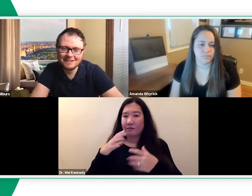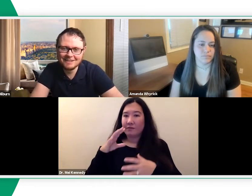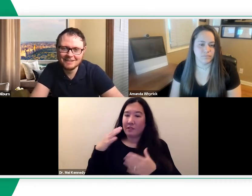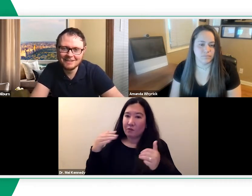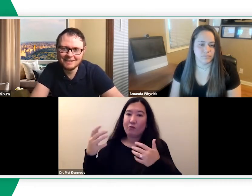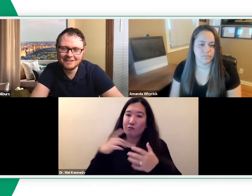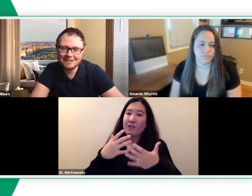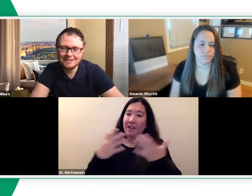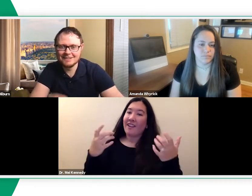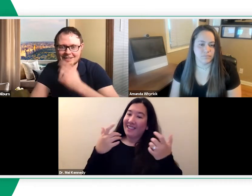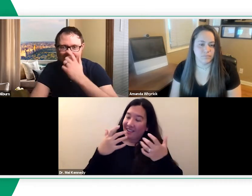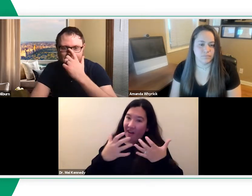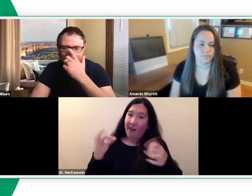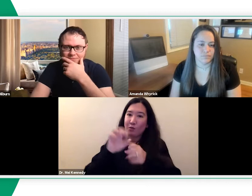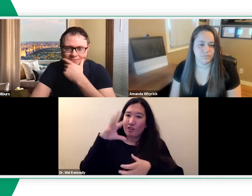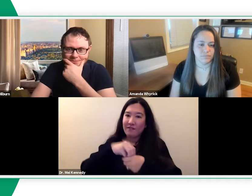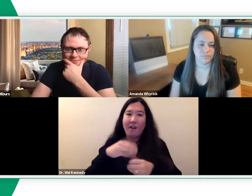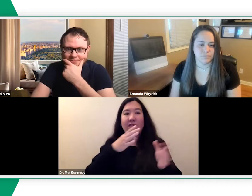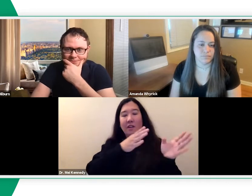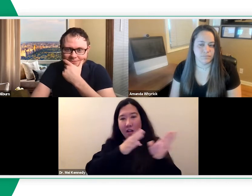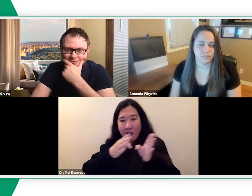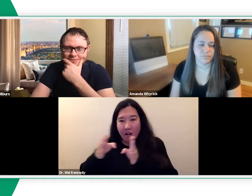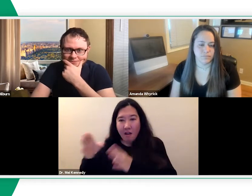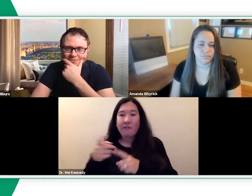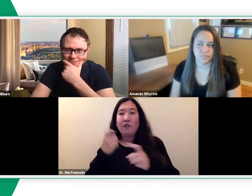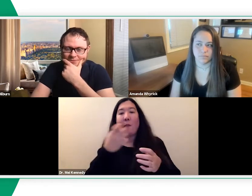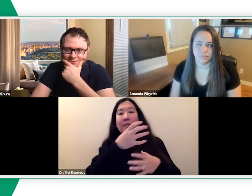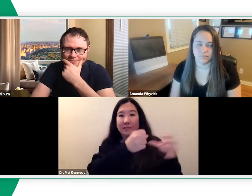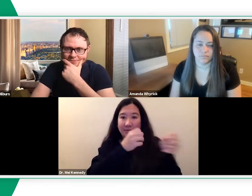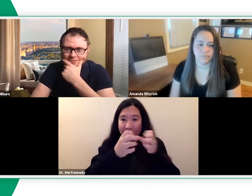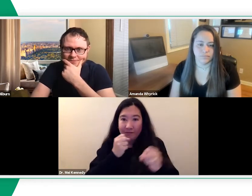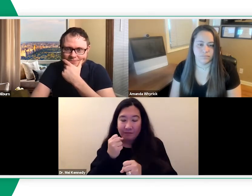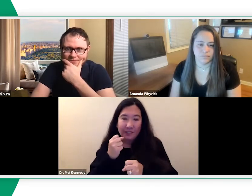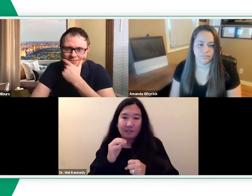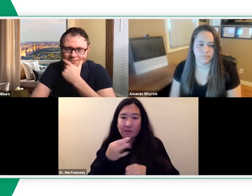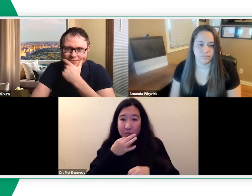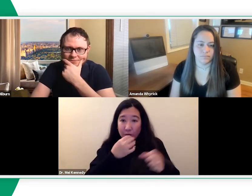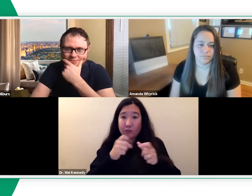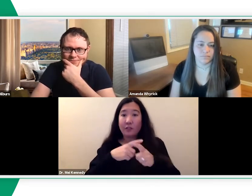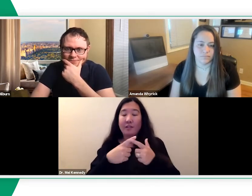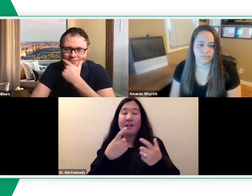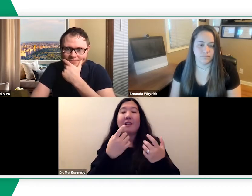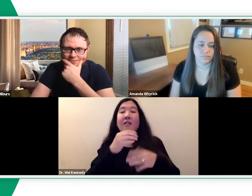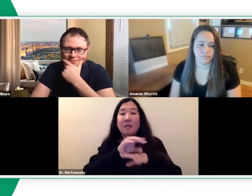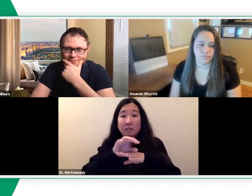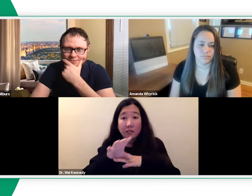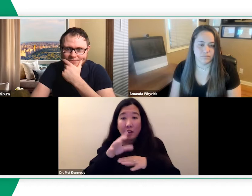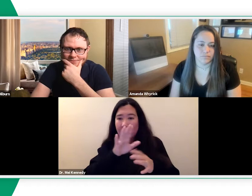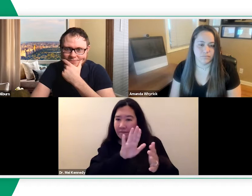Just like Brian was saying, you know, there is so much work that went into this process: